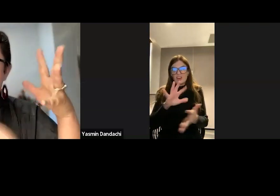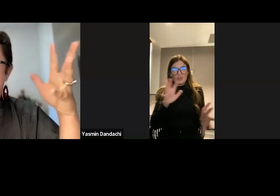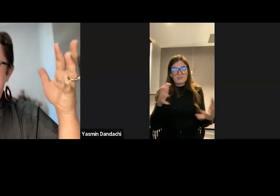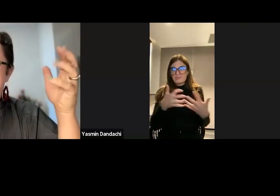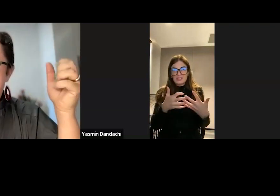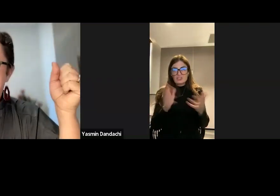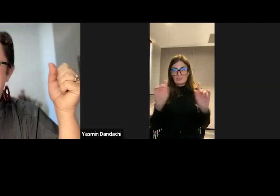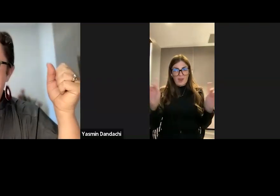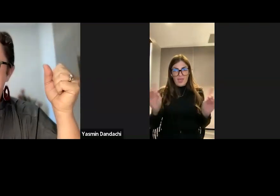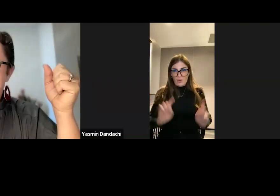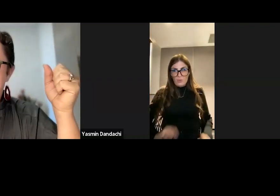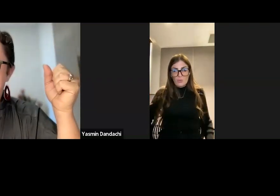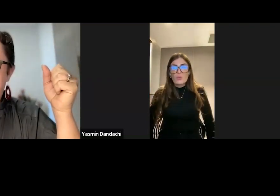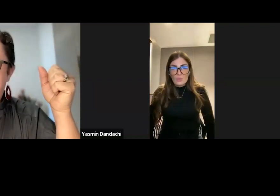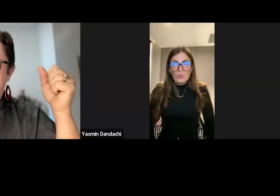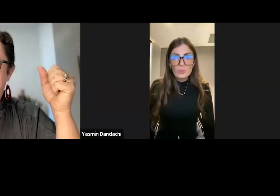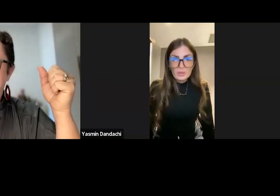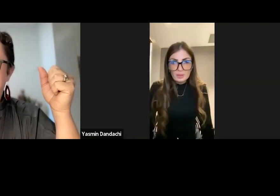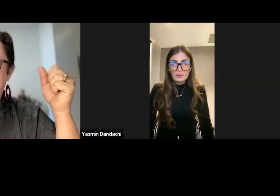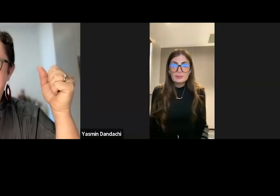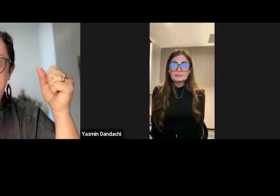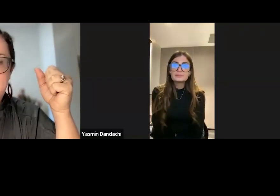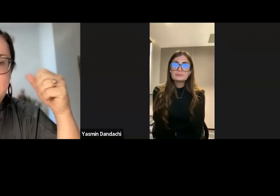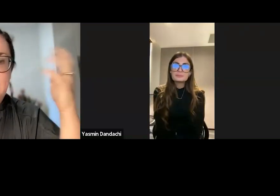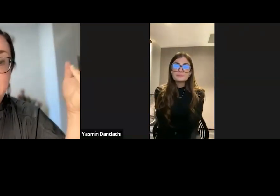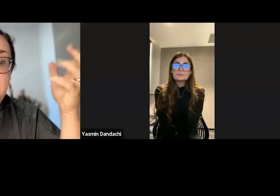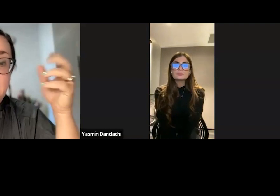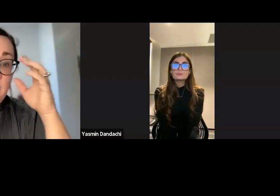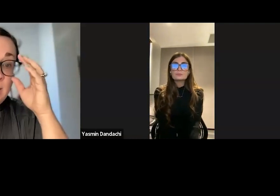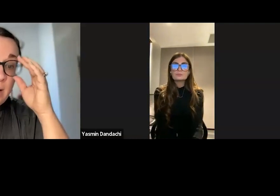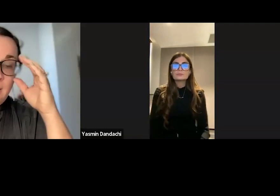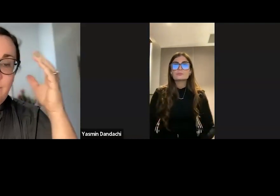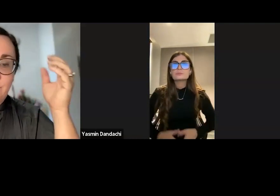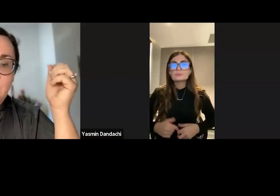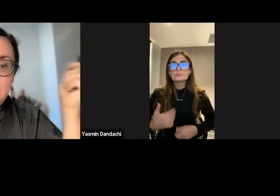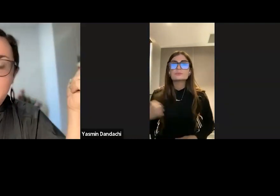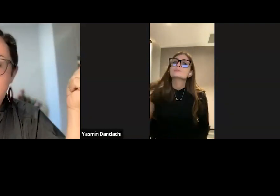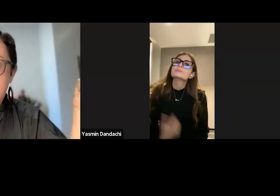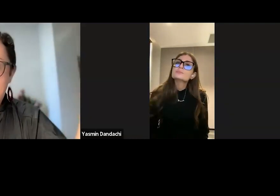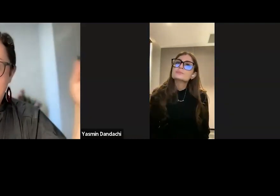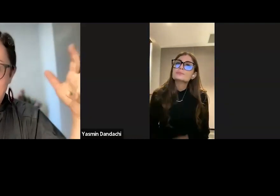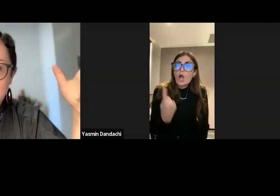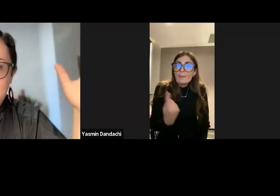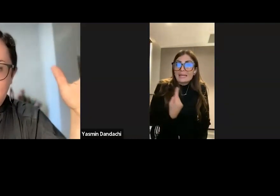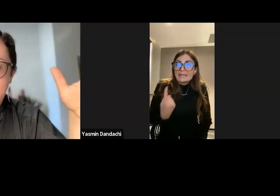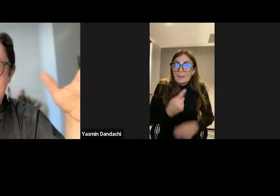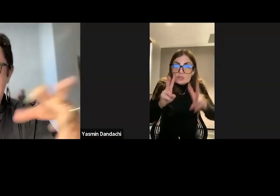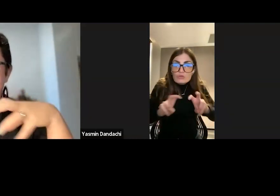I am, as Lena was saying, an independent researcher, consultant and writer.